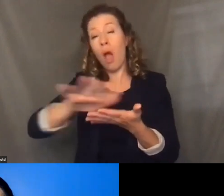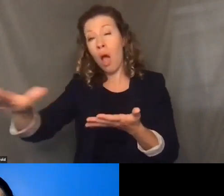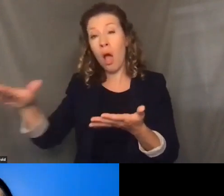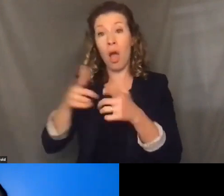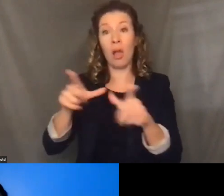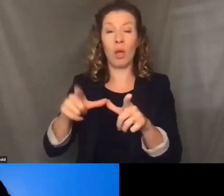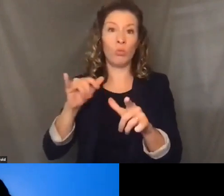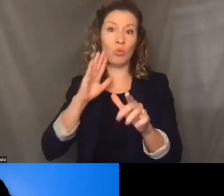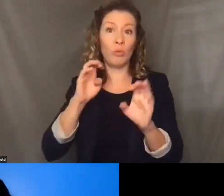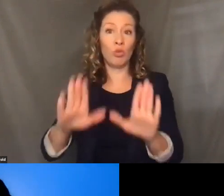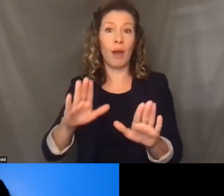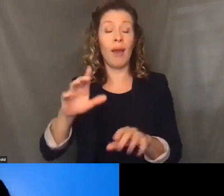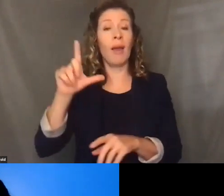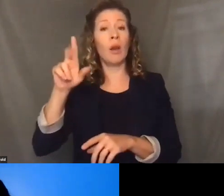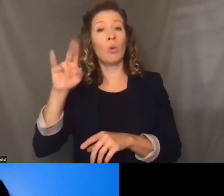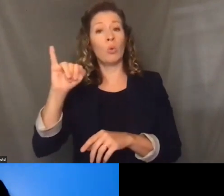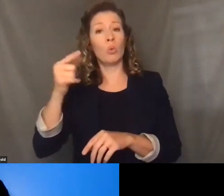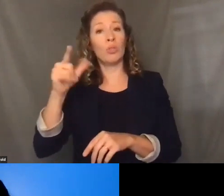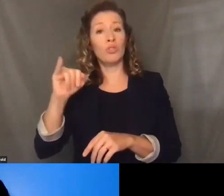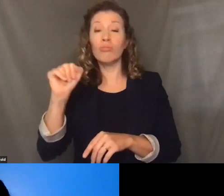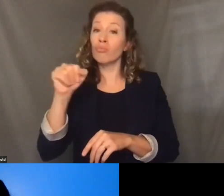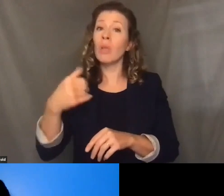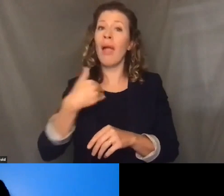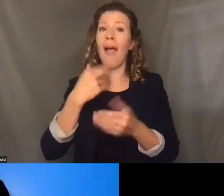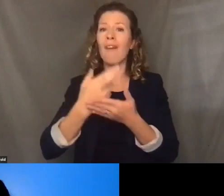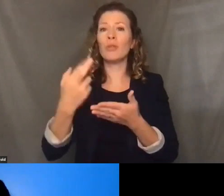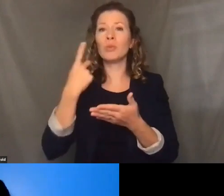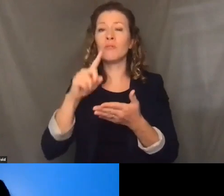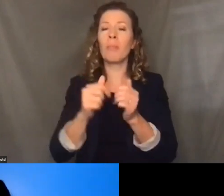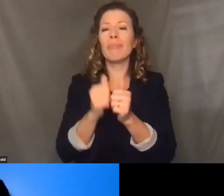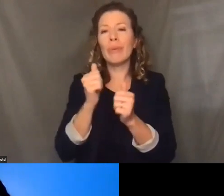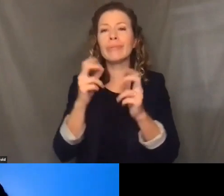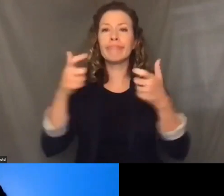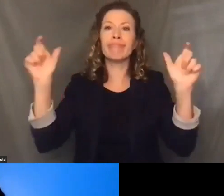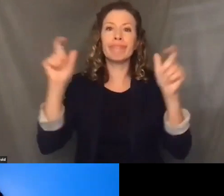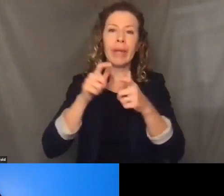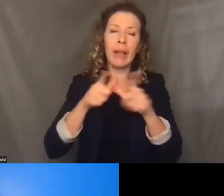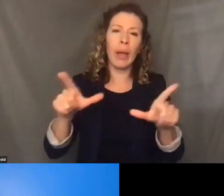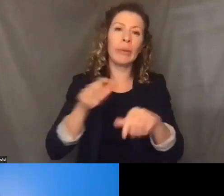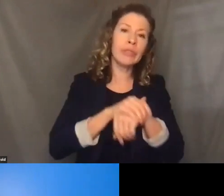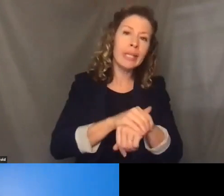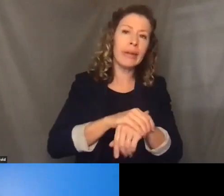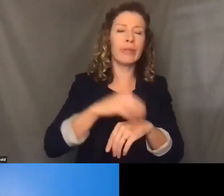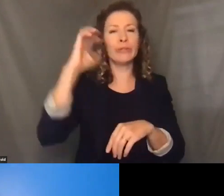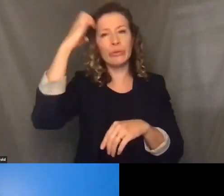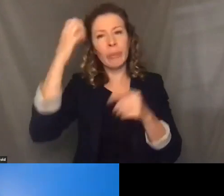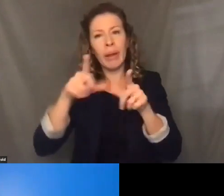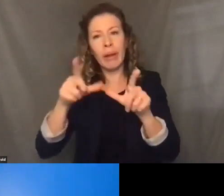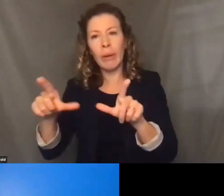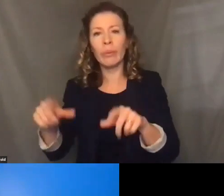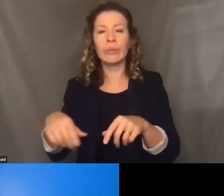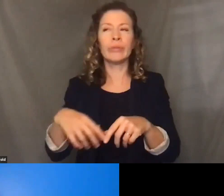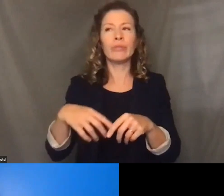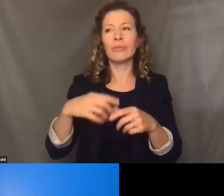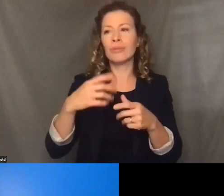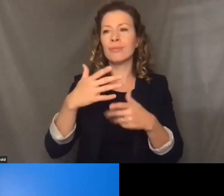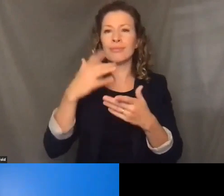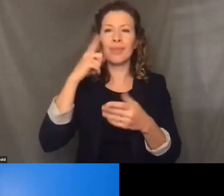there are resources for well most famous languages such as the english and other european languages for ontologies i mean